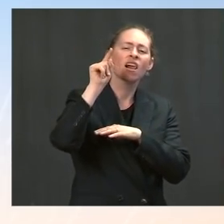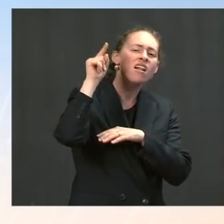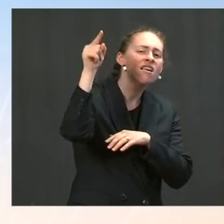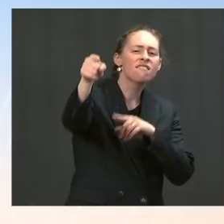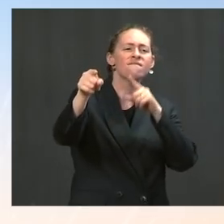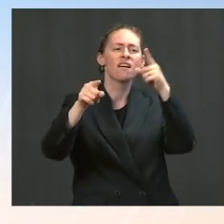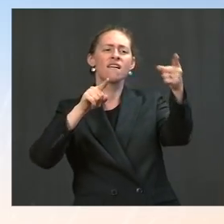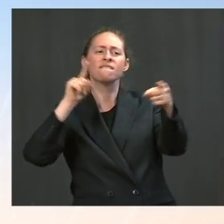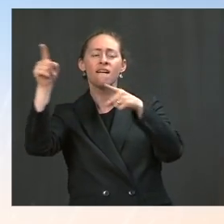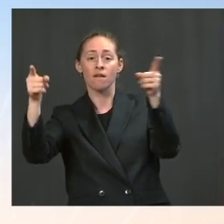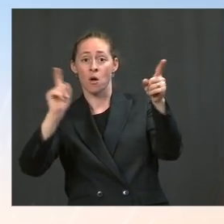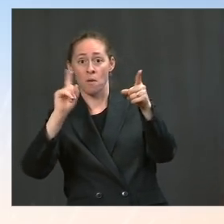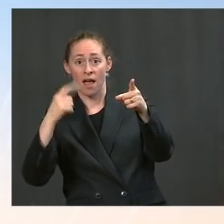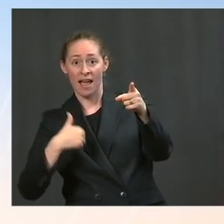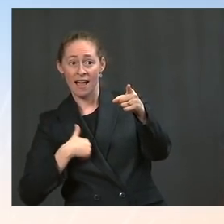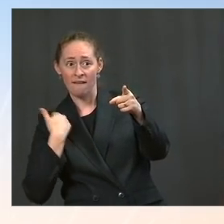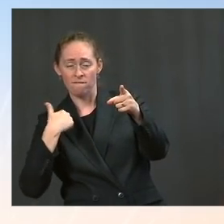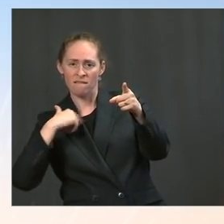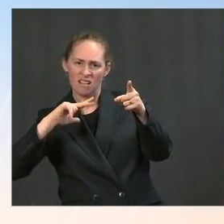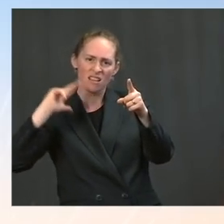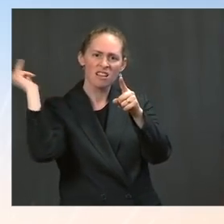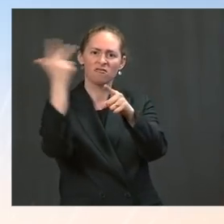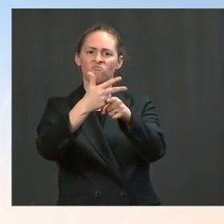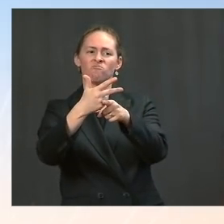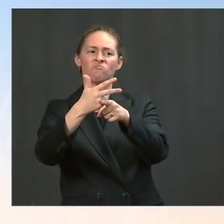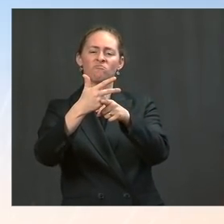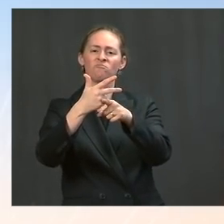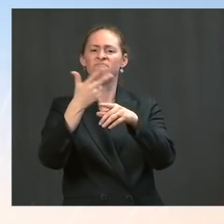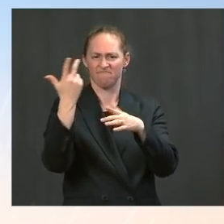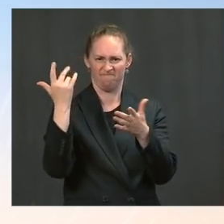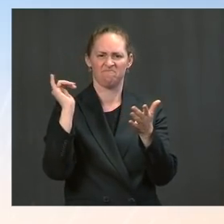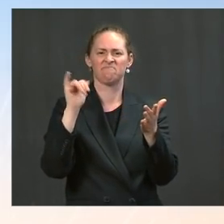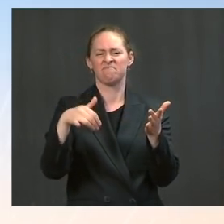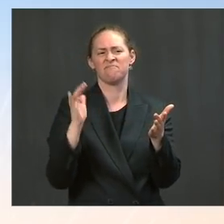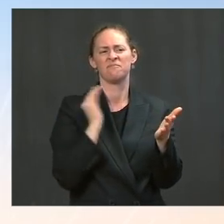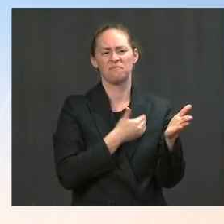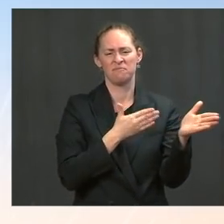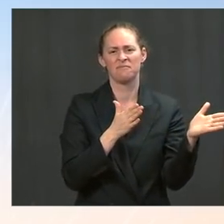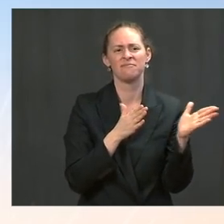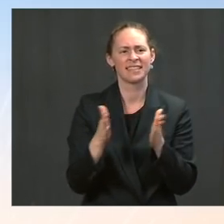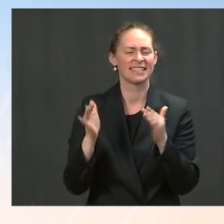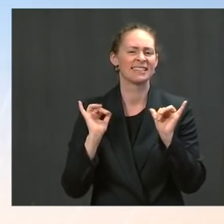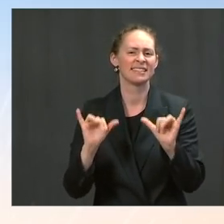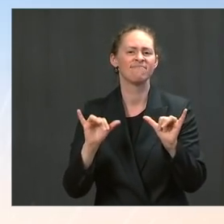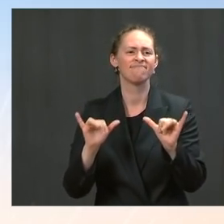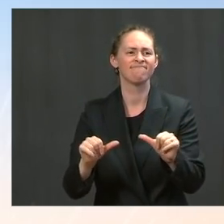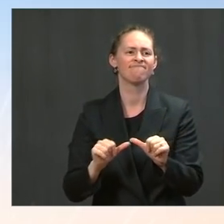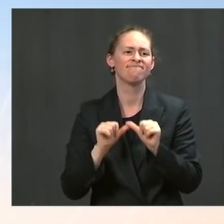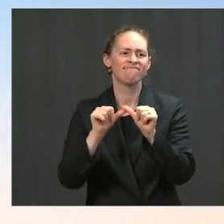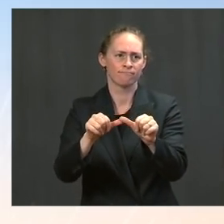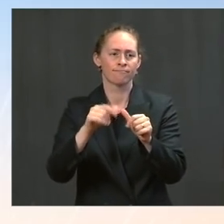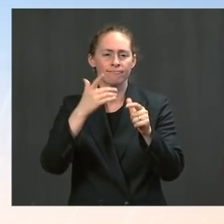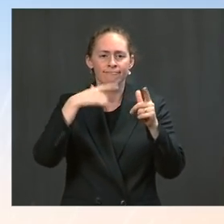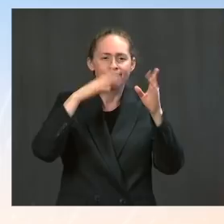and where they live to make it as easy as possible. And so, this work is going to continue person to person, community to community.